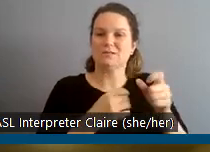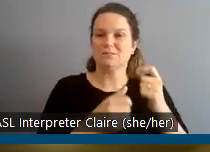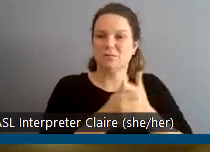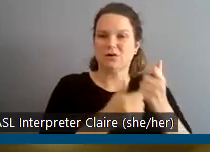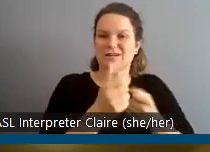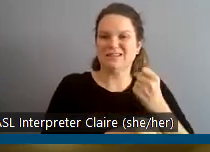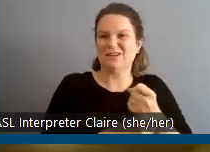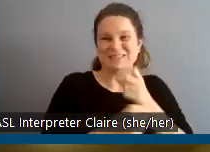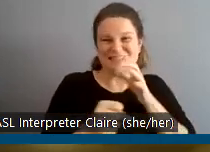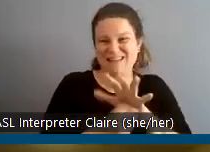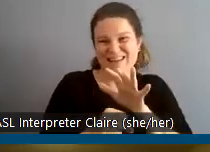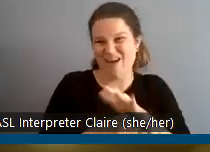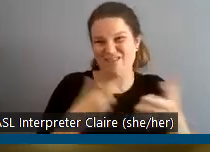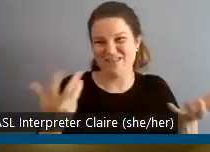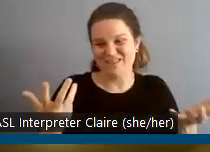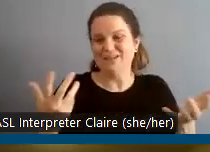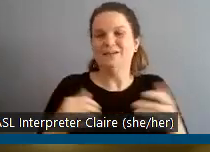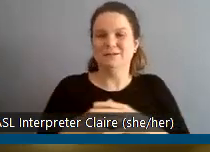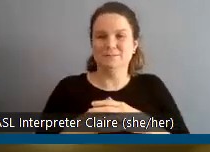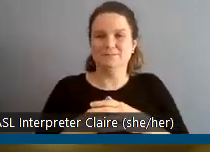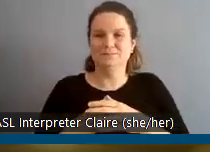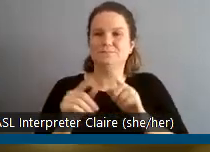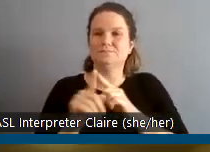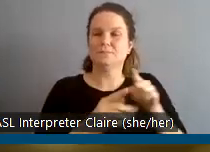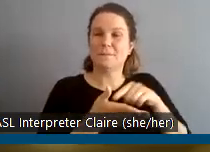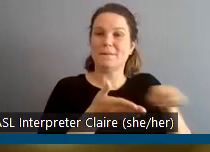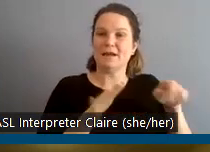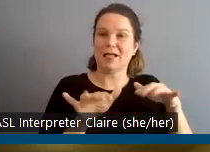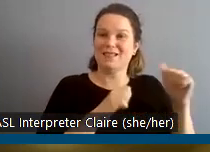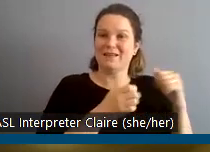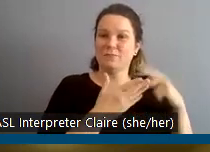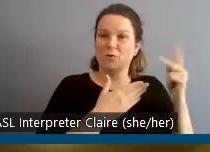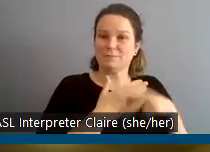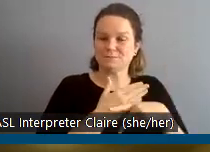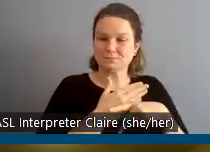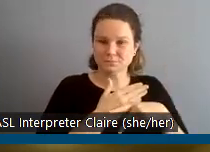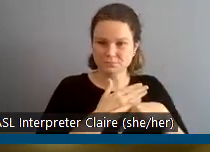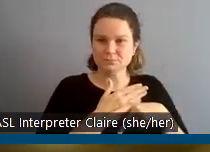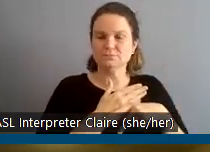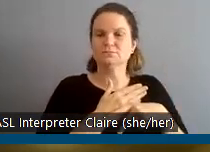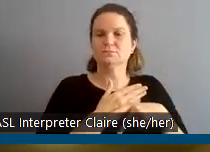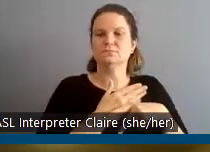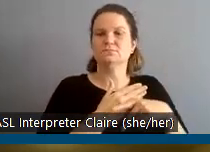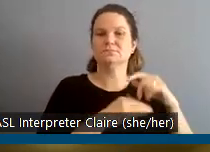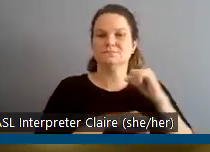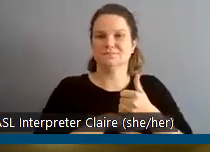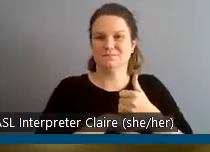doesn't cut it. We've also got a paid leave program being stood up here,